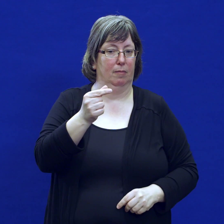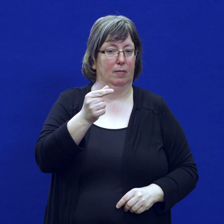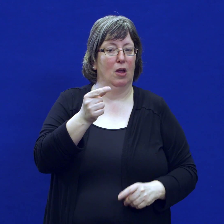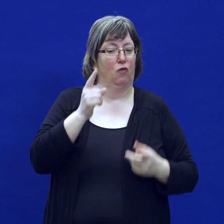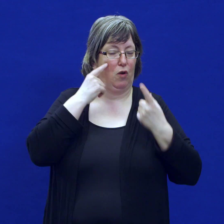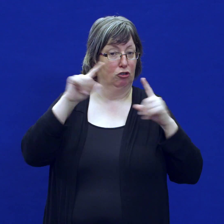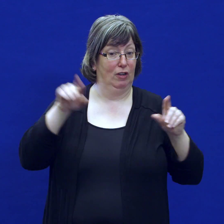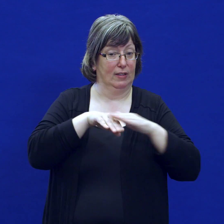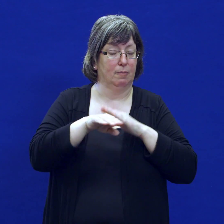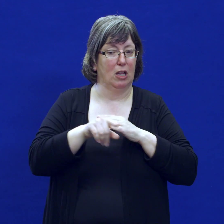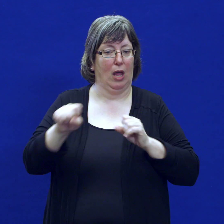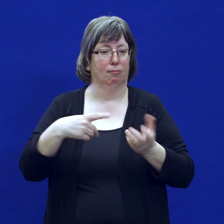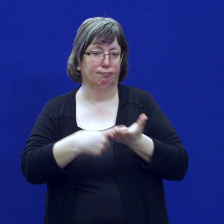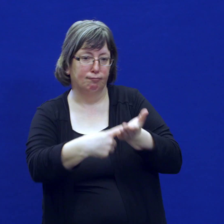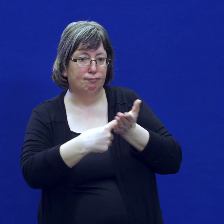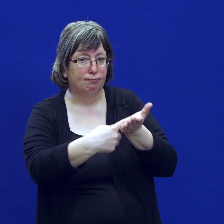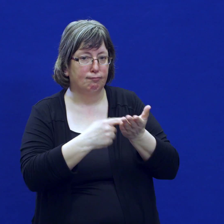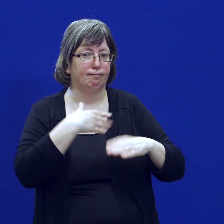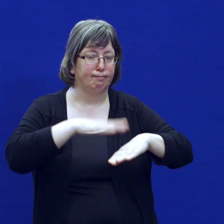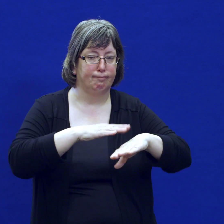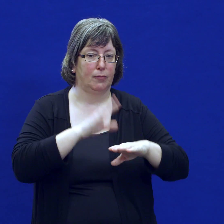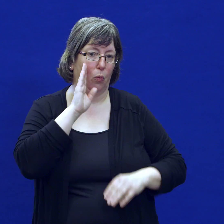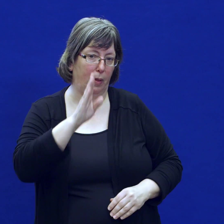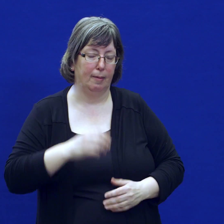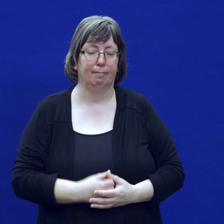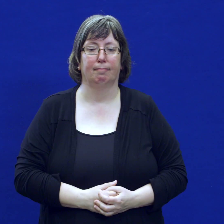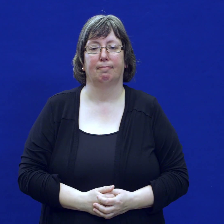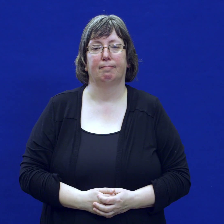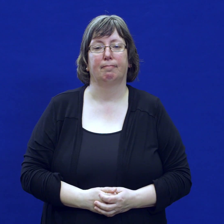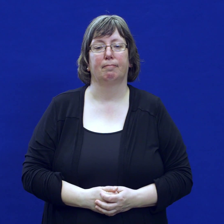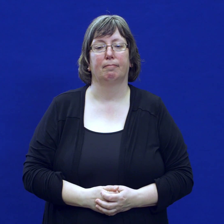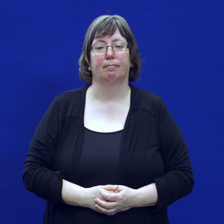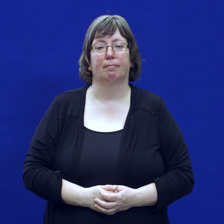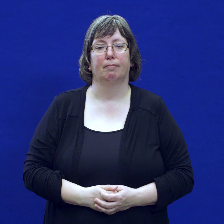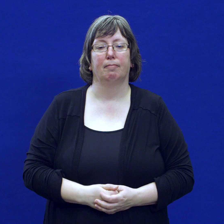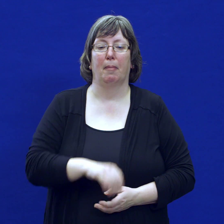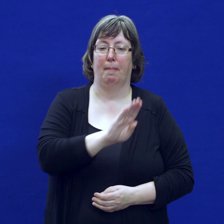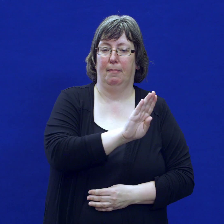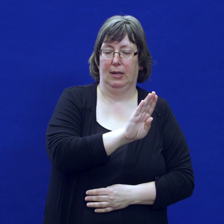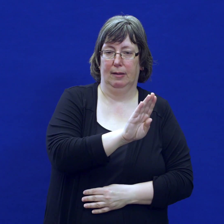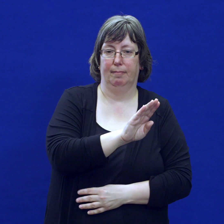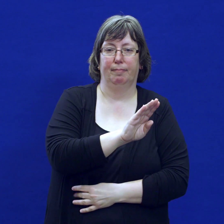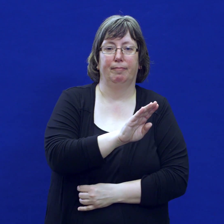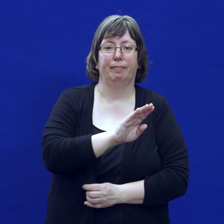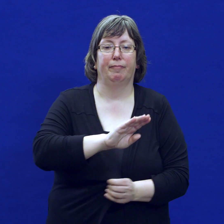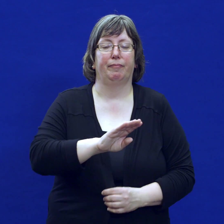accessibility b.